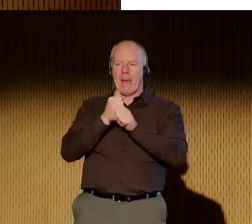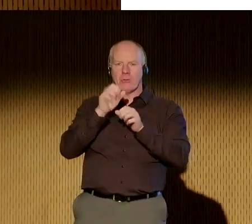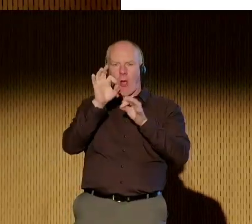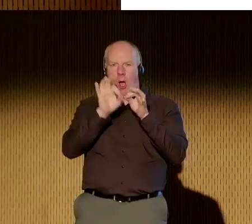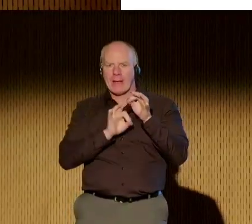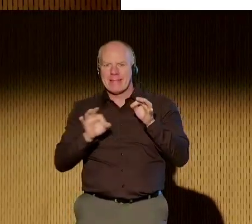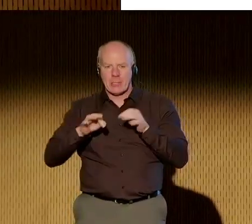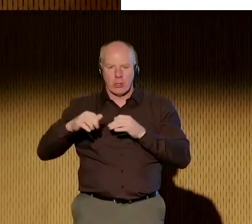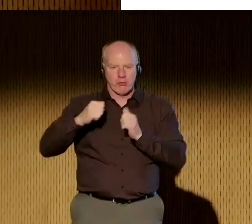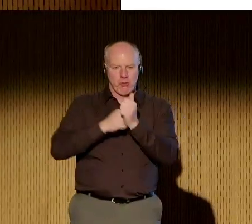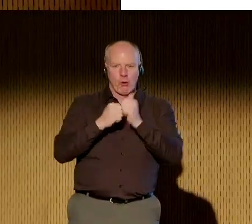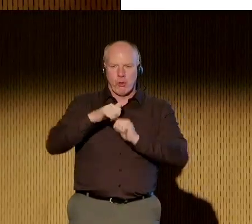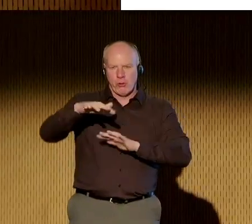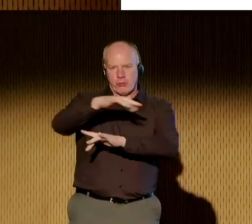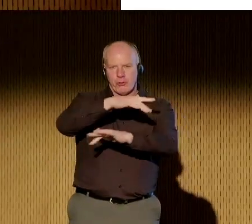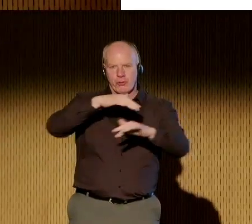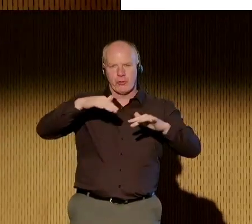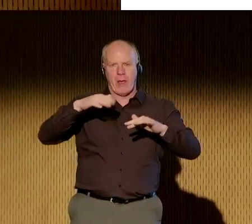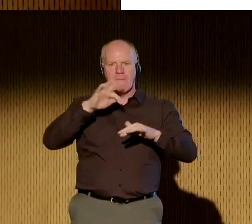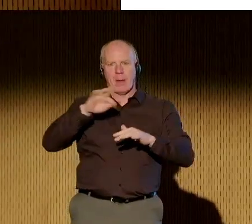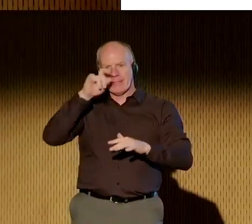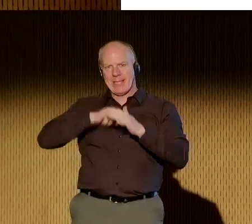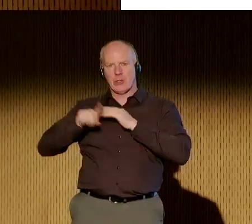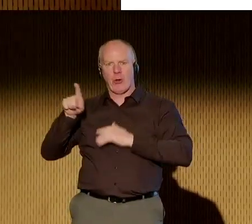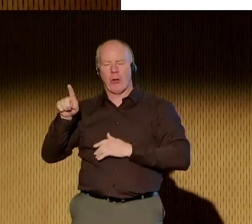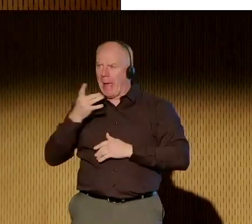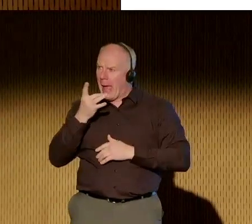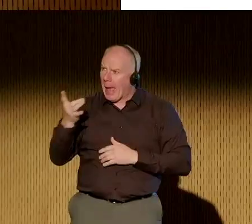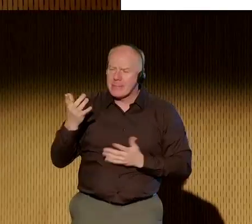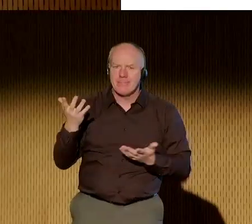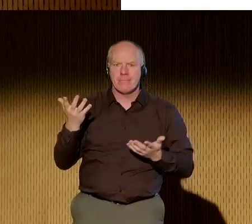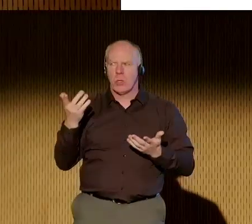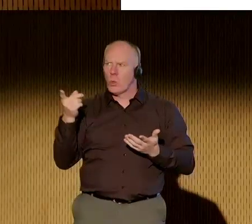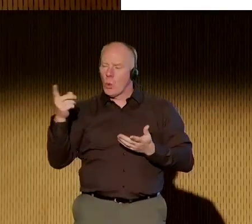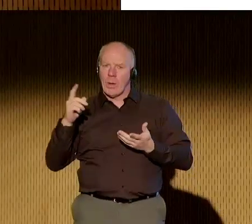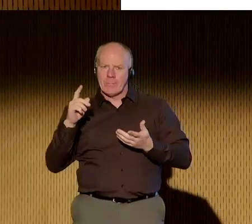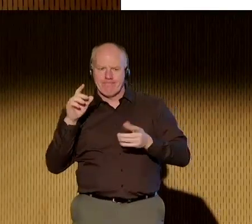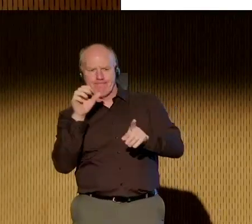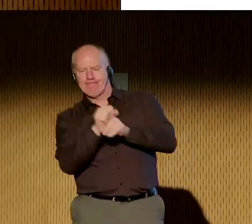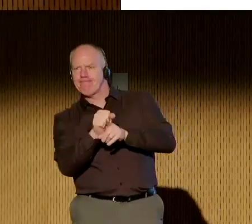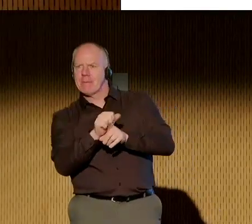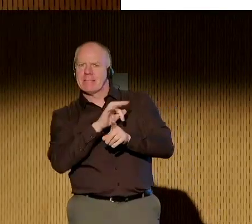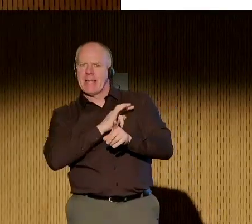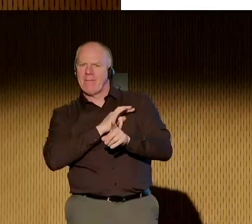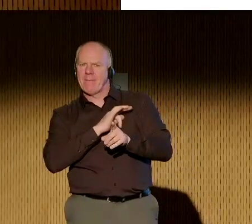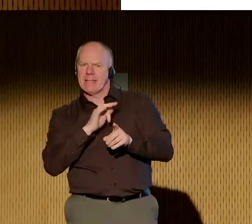So first we asked the question to teachers how do you identify yourself as a teacher? So what